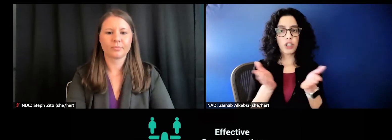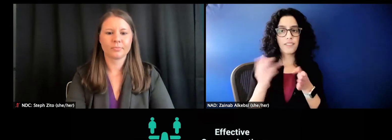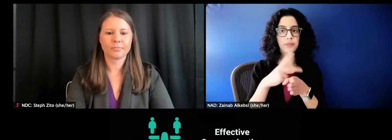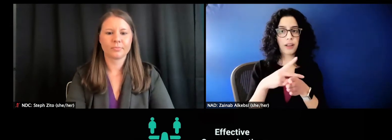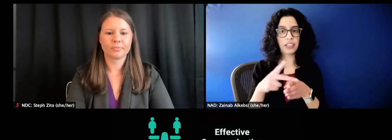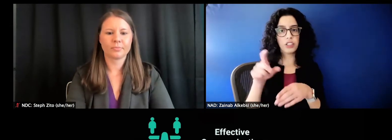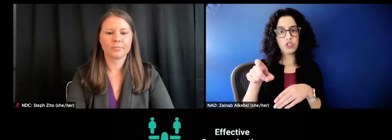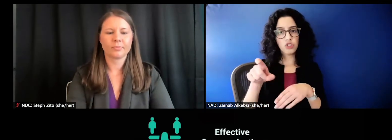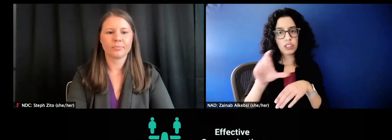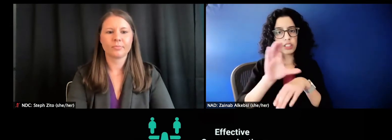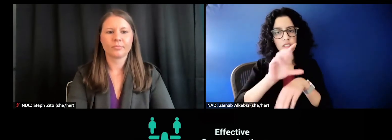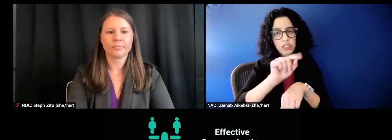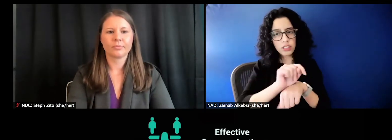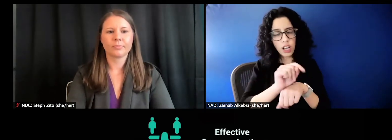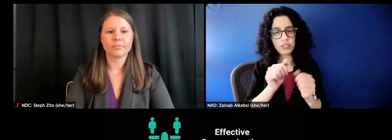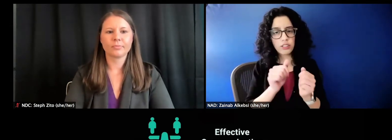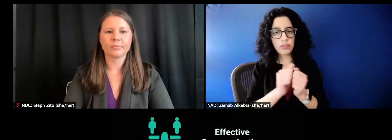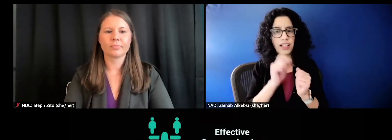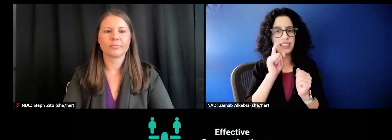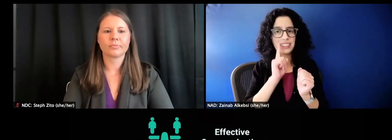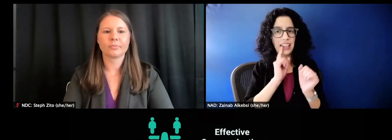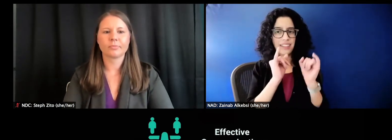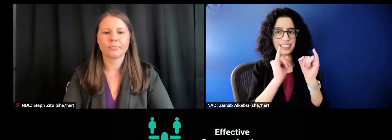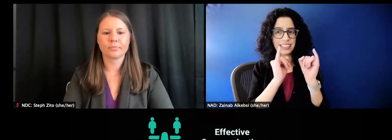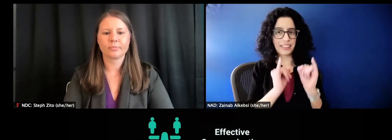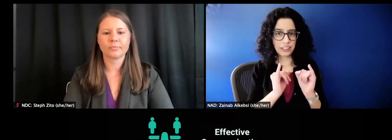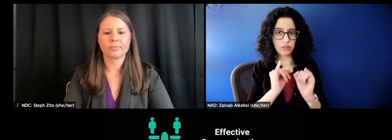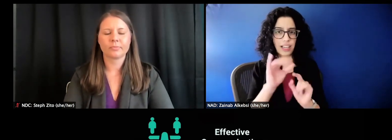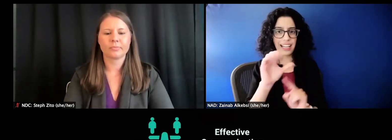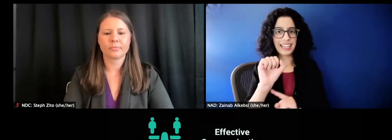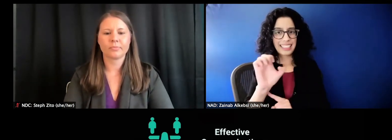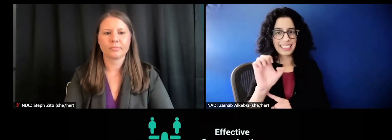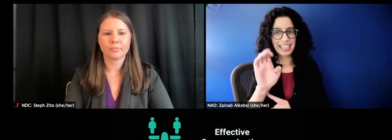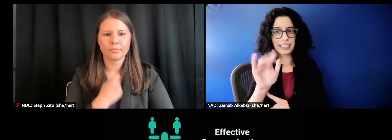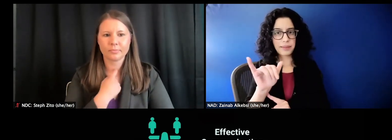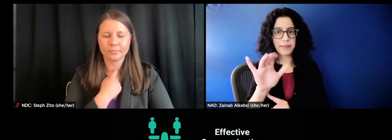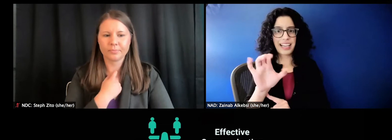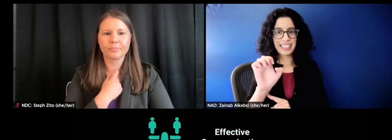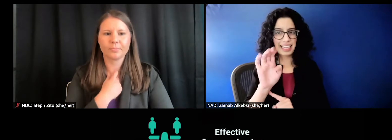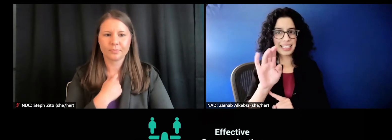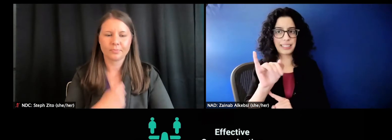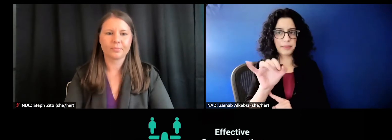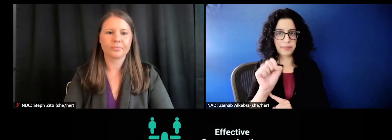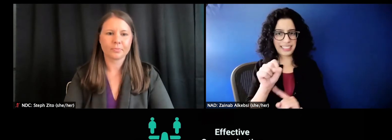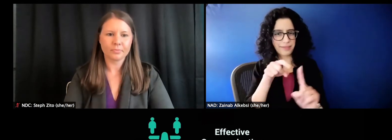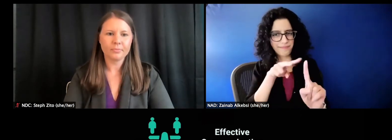Disability service professionals should consult with the deaf individual on a case-by-case basis